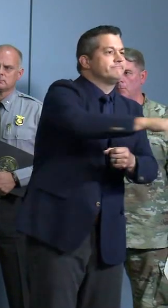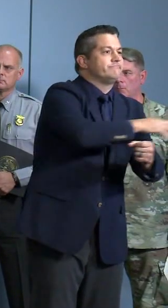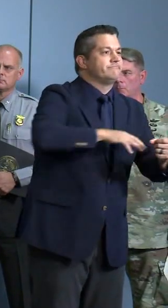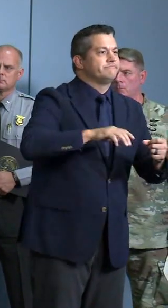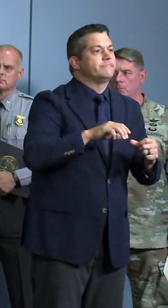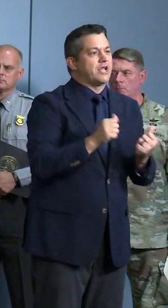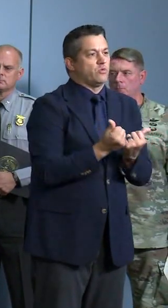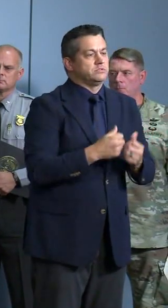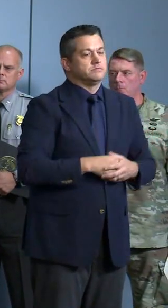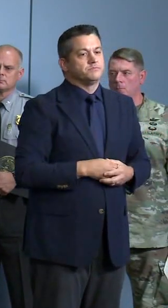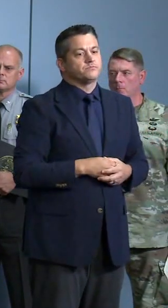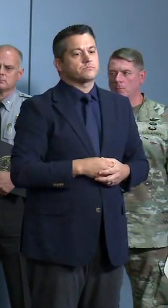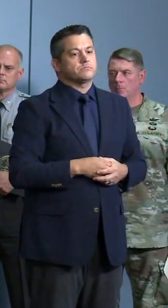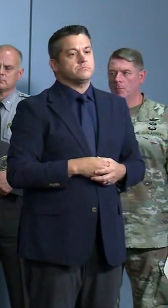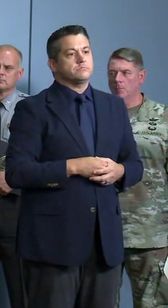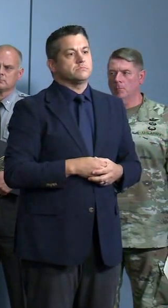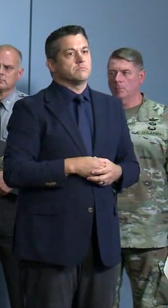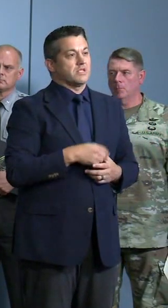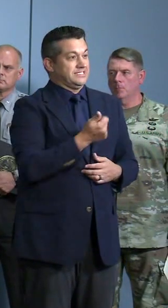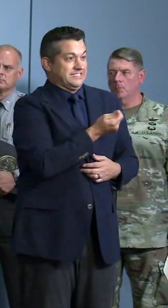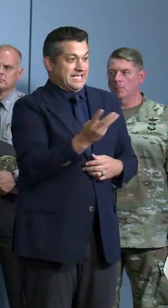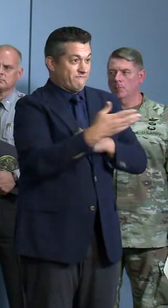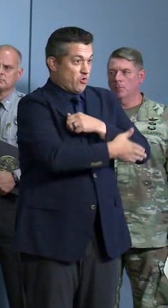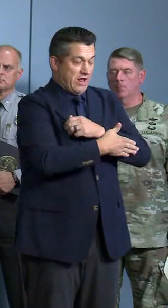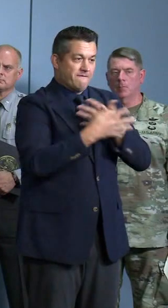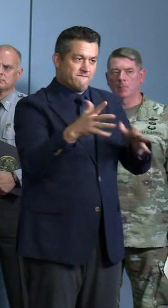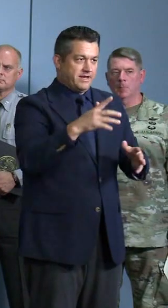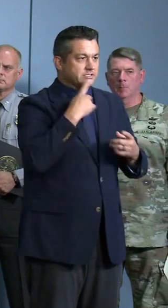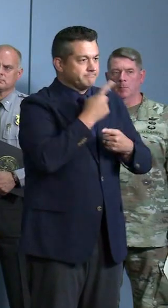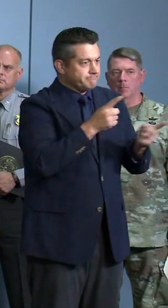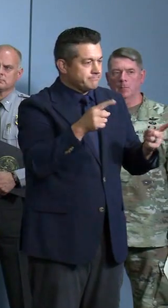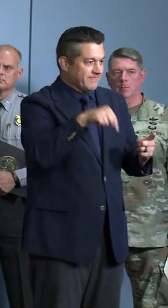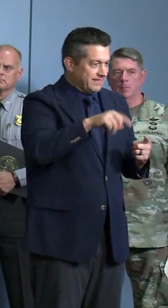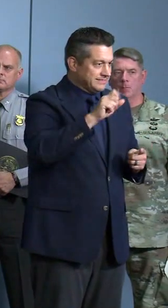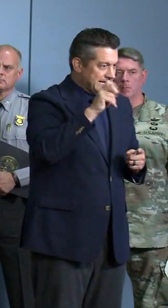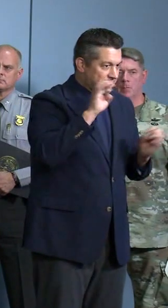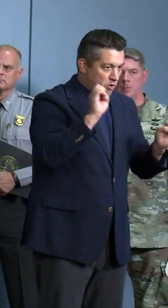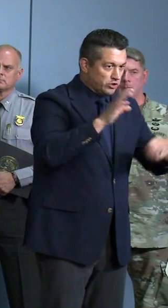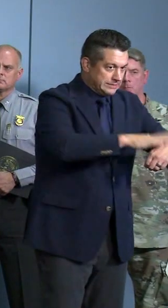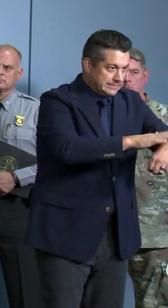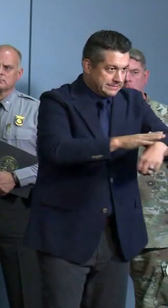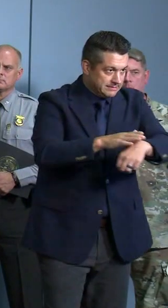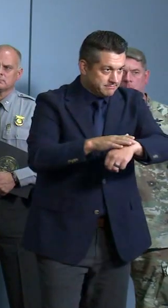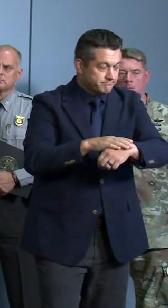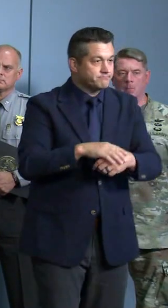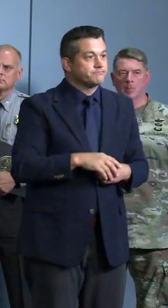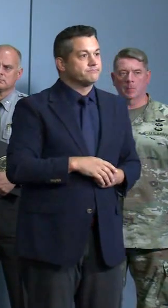local state of emergency in addition to a number of other